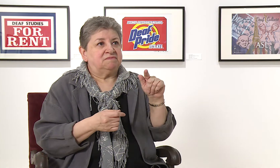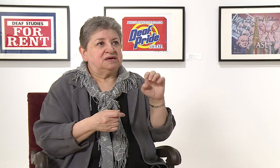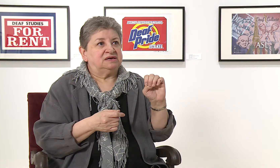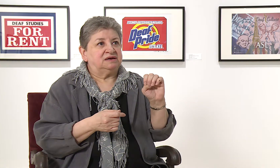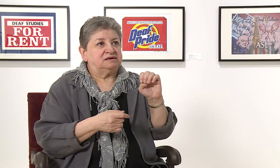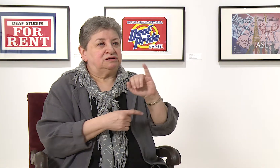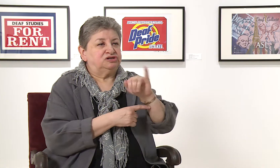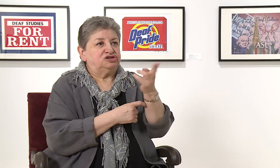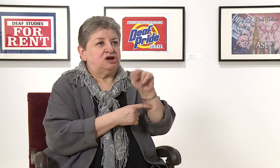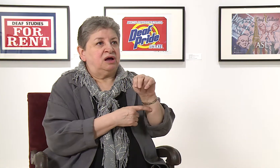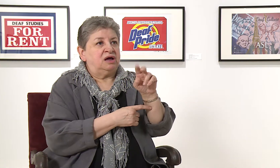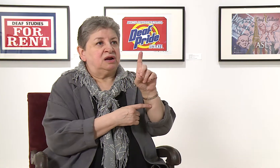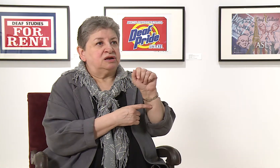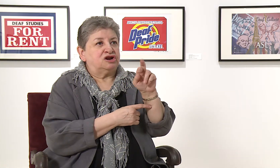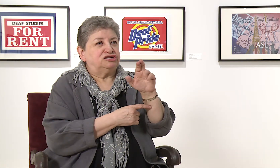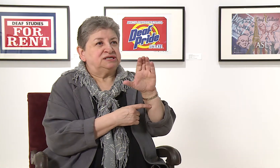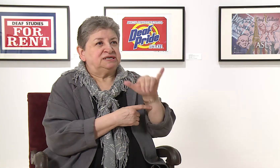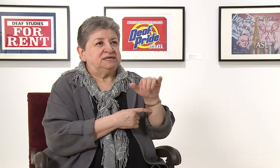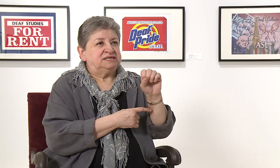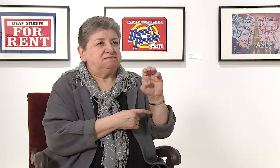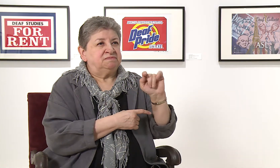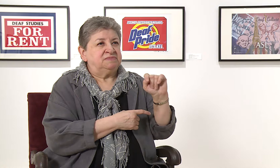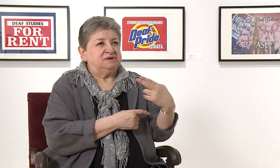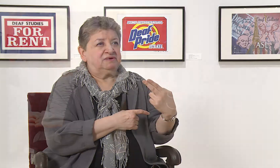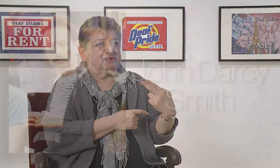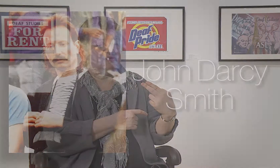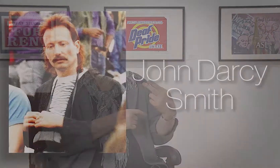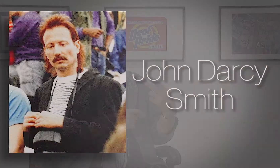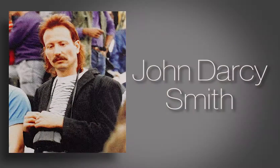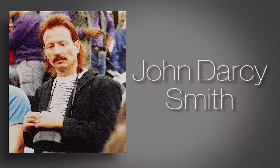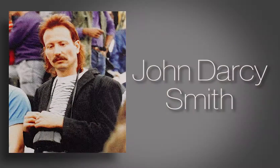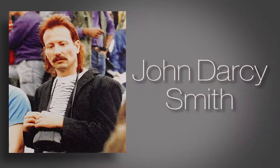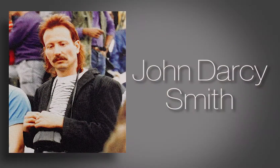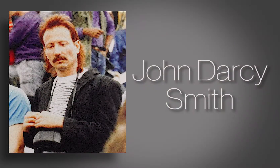When I went to Gallaudet, my classmate John Darcy Smith...